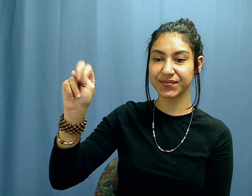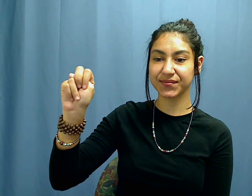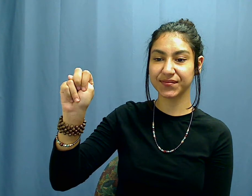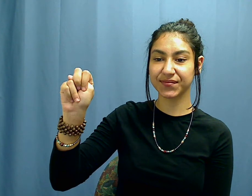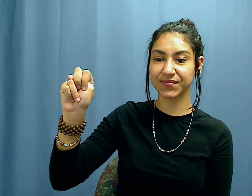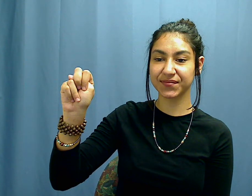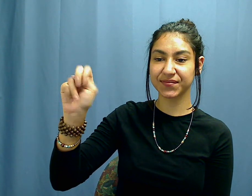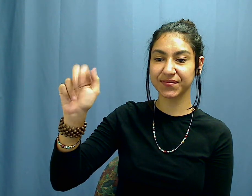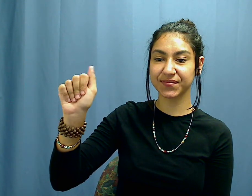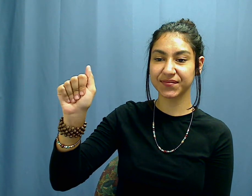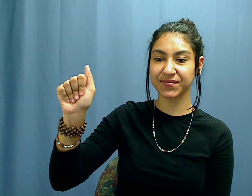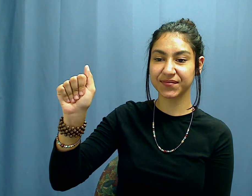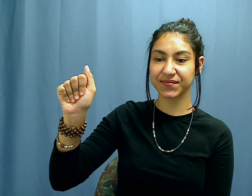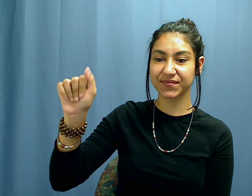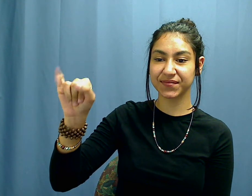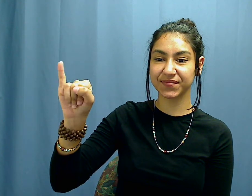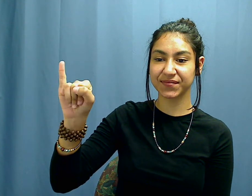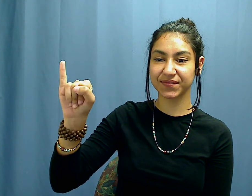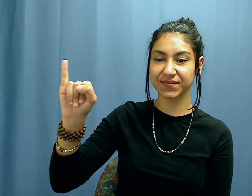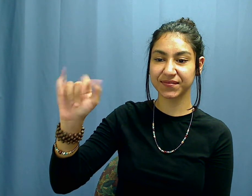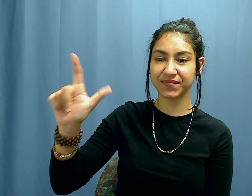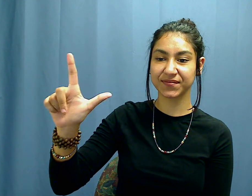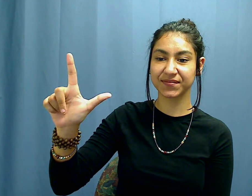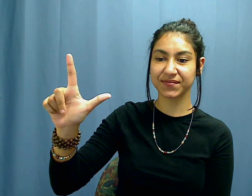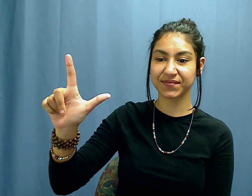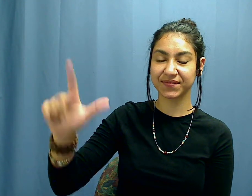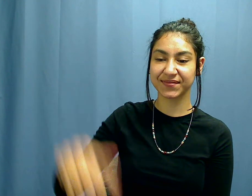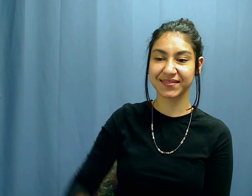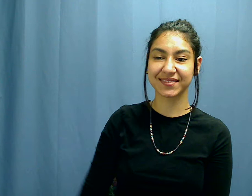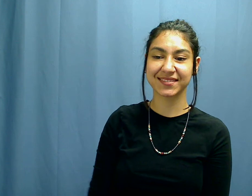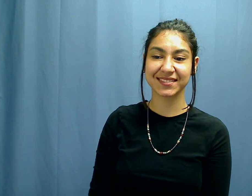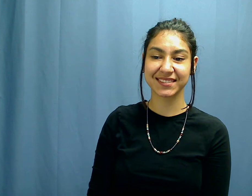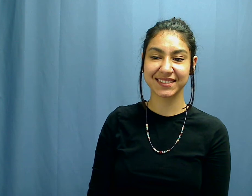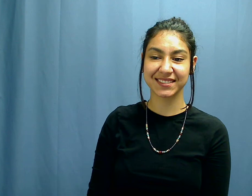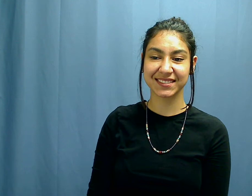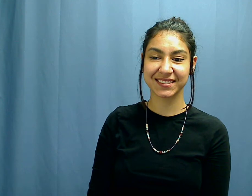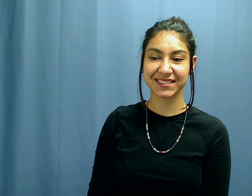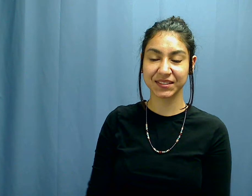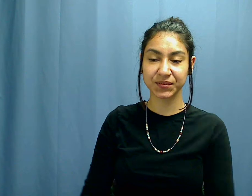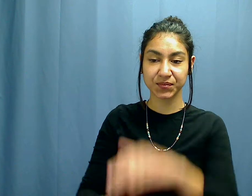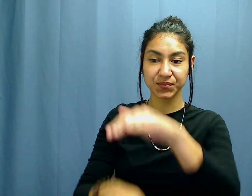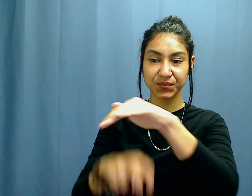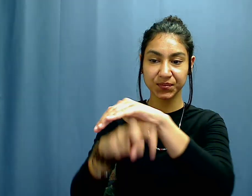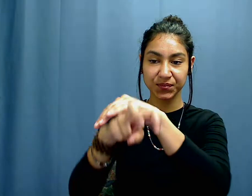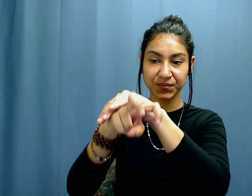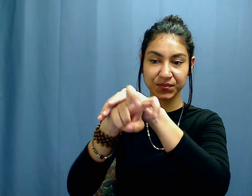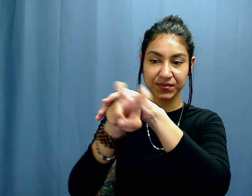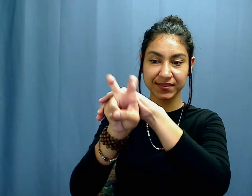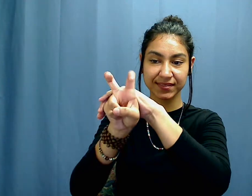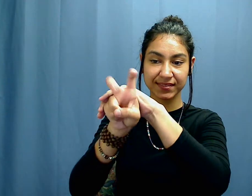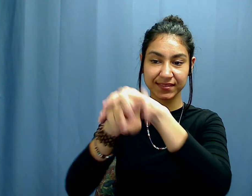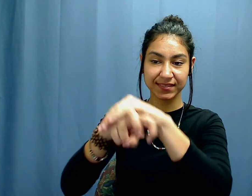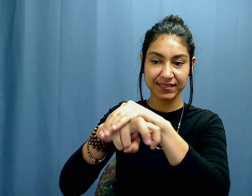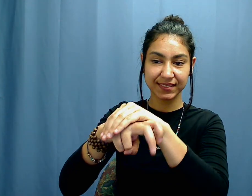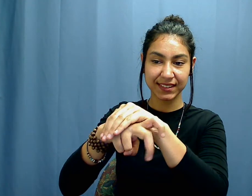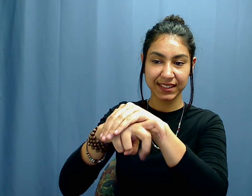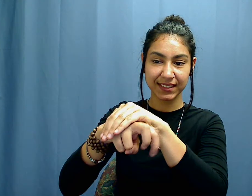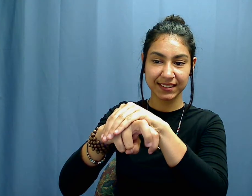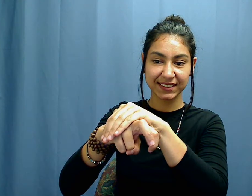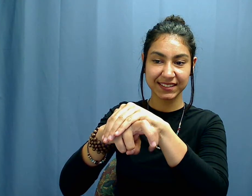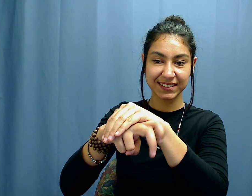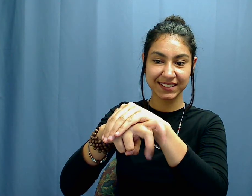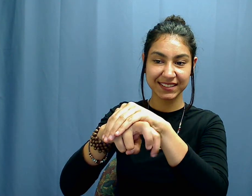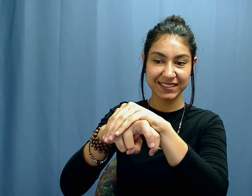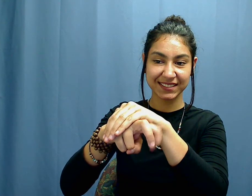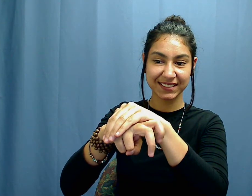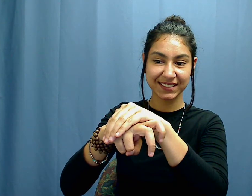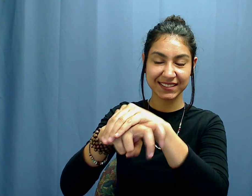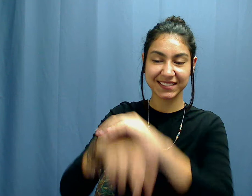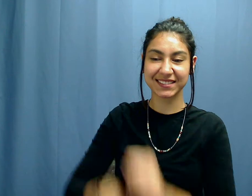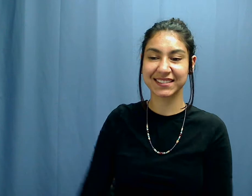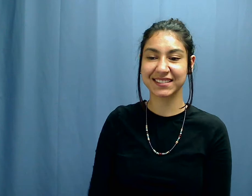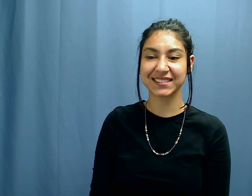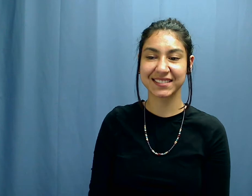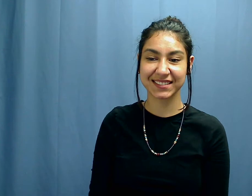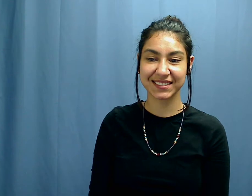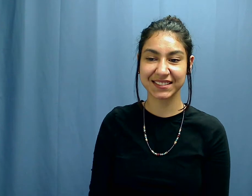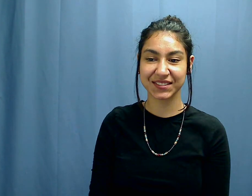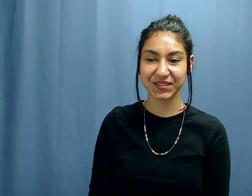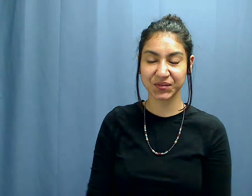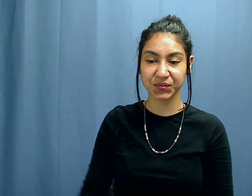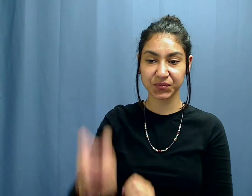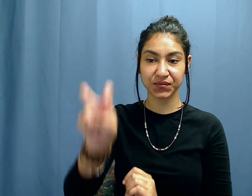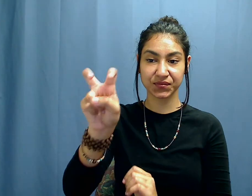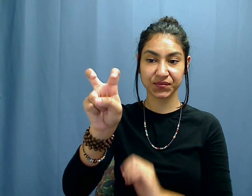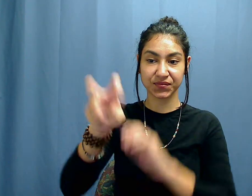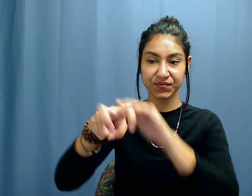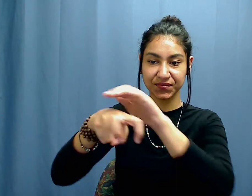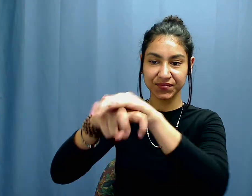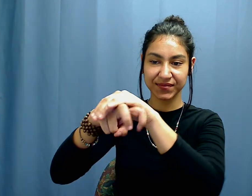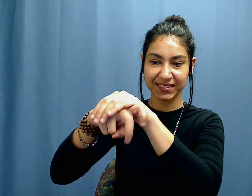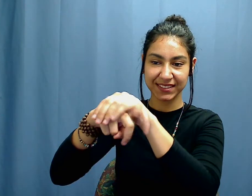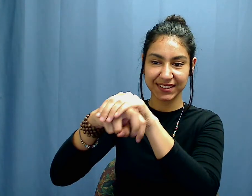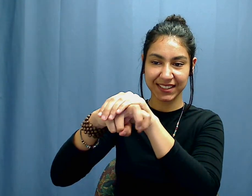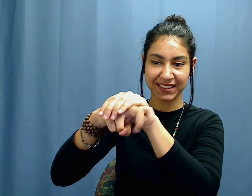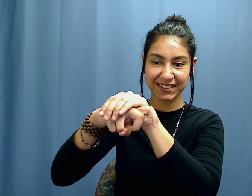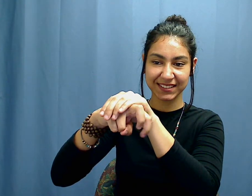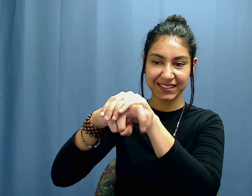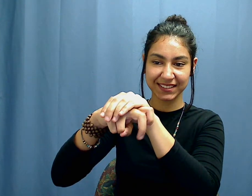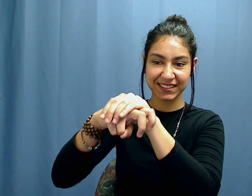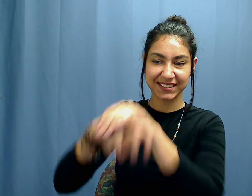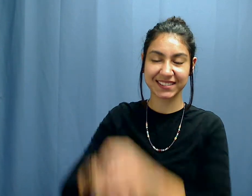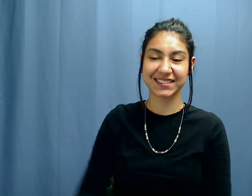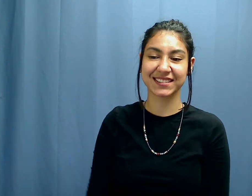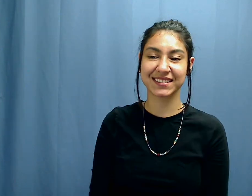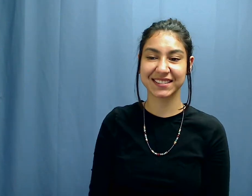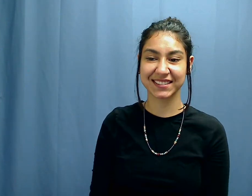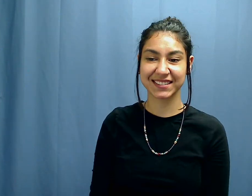Snail